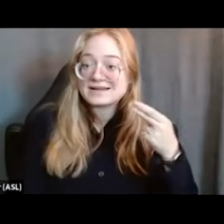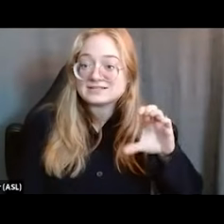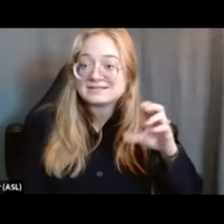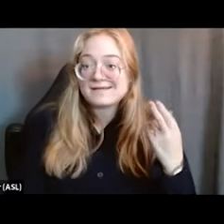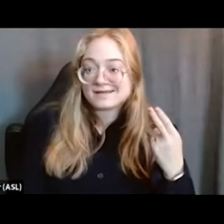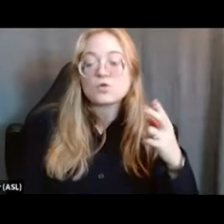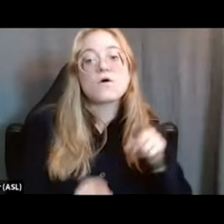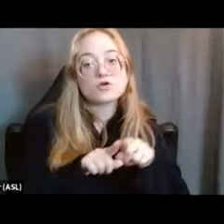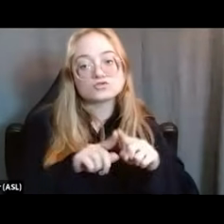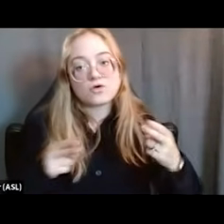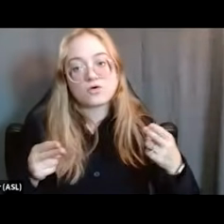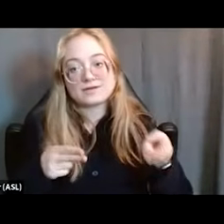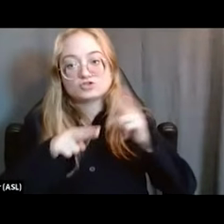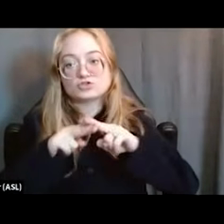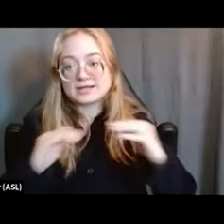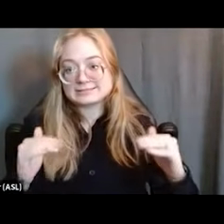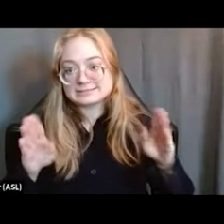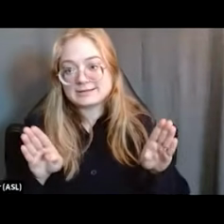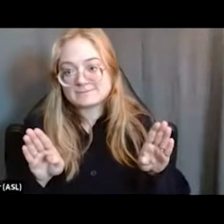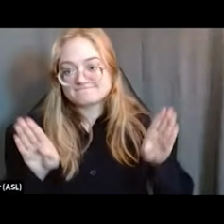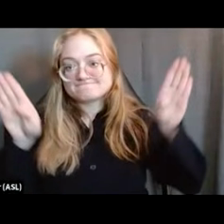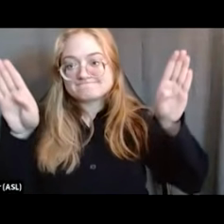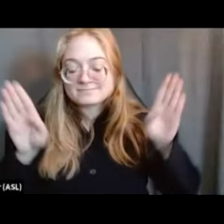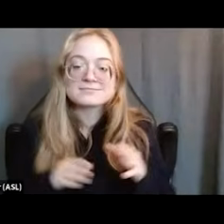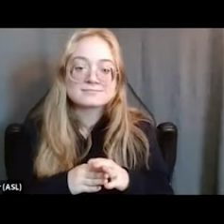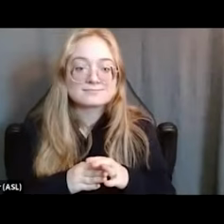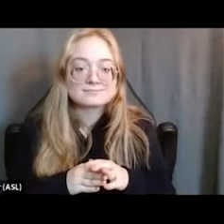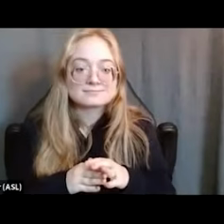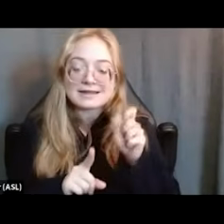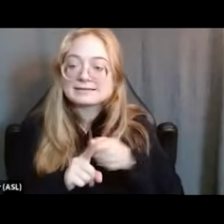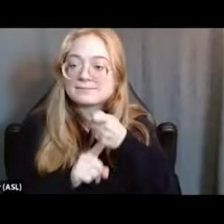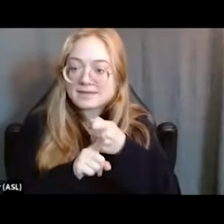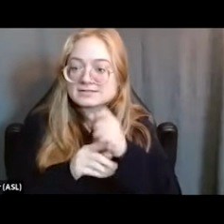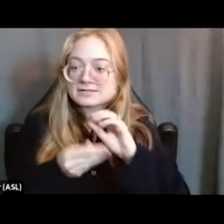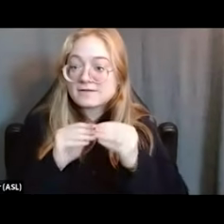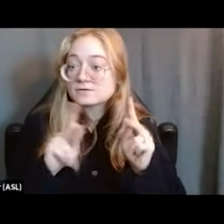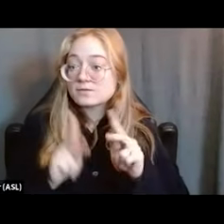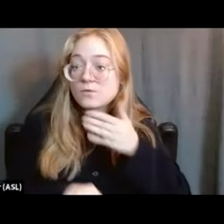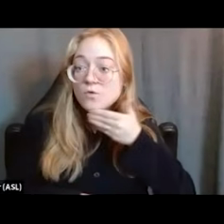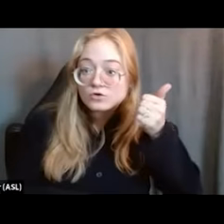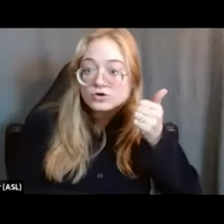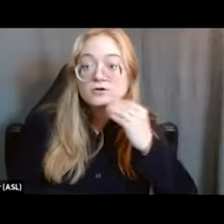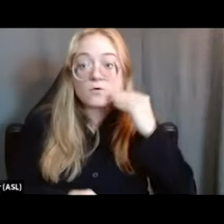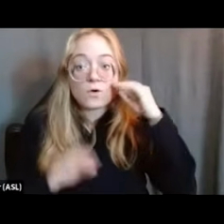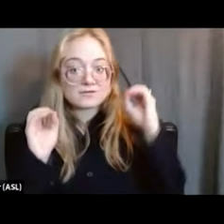So this really reflects the number of those who are older and experiencing homelessness and also needing services.